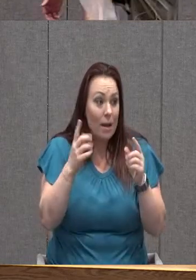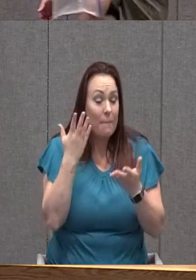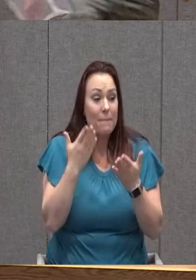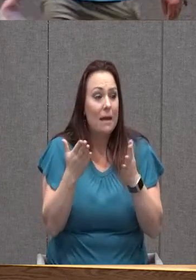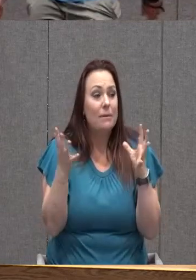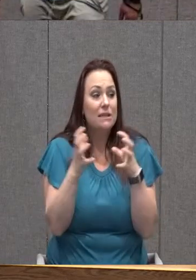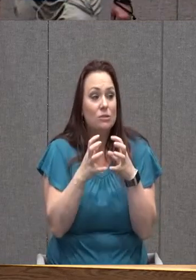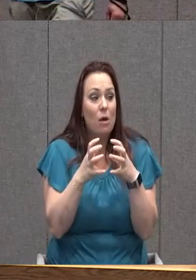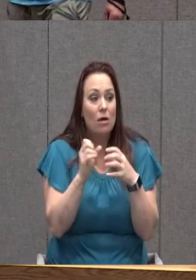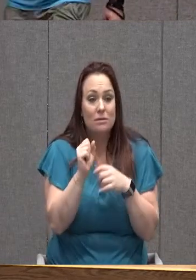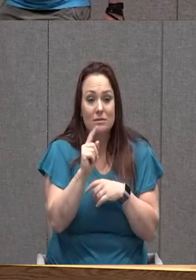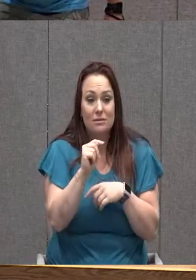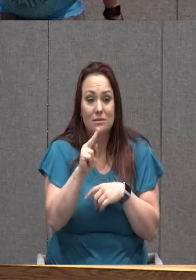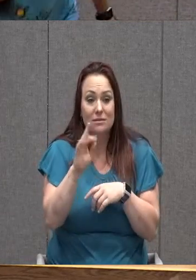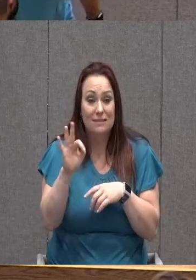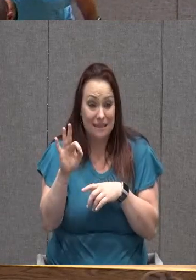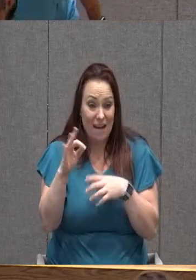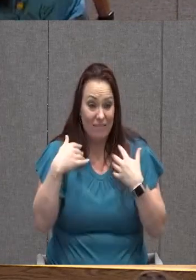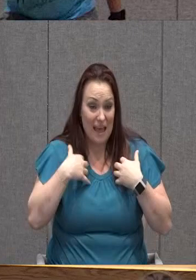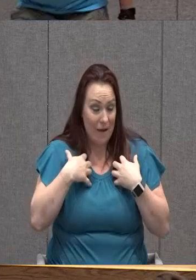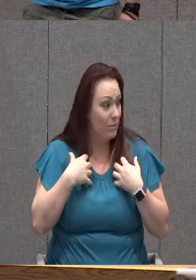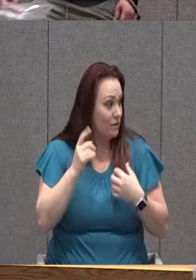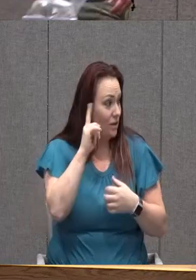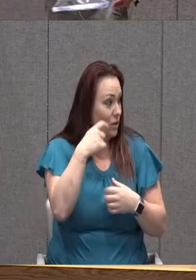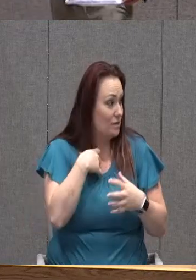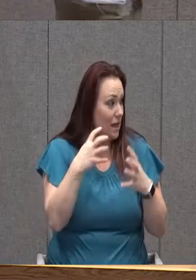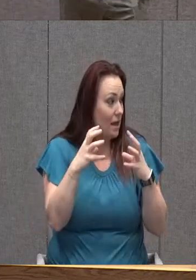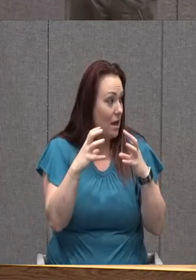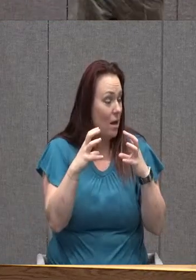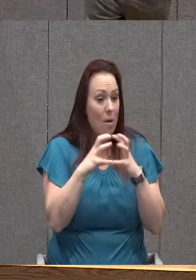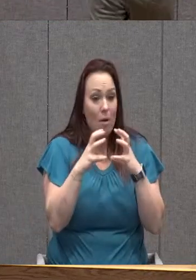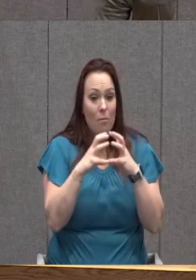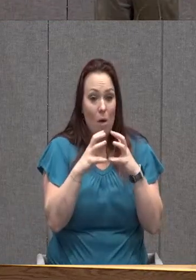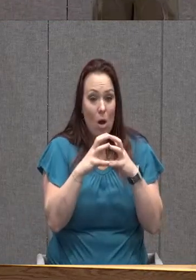in almost a ball shape, this is soft enough to use at home.